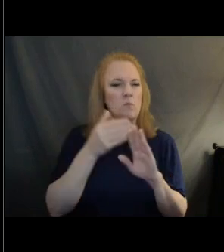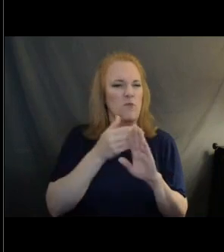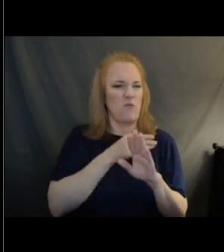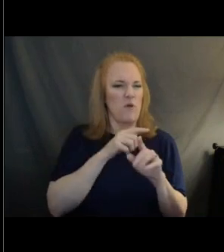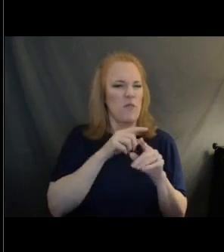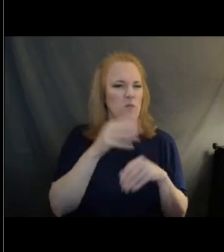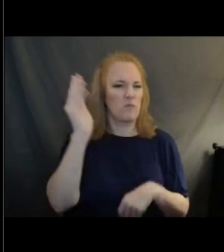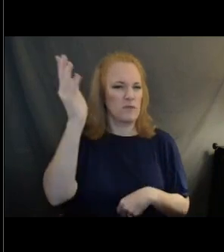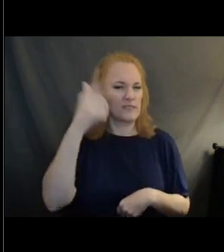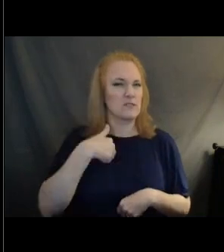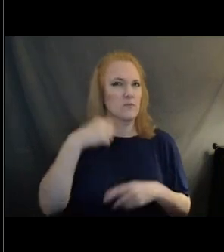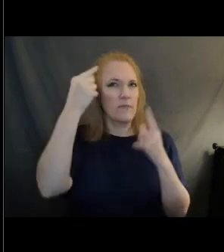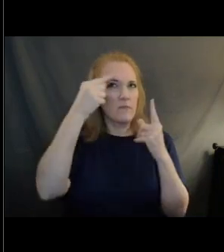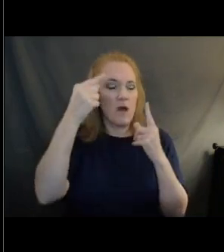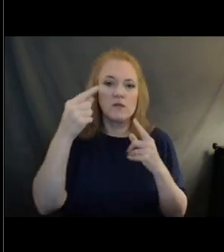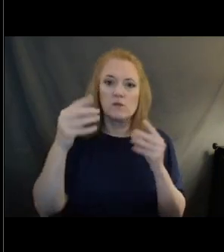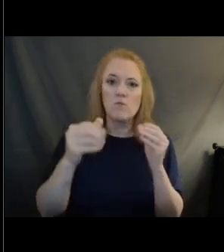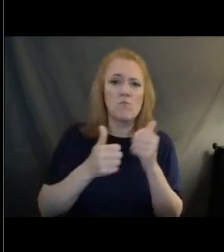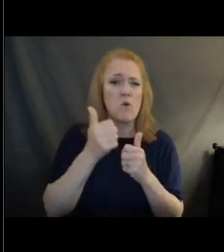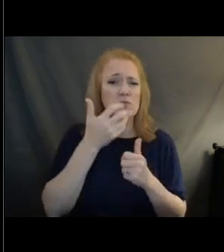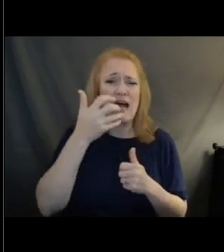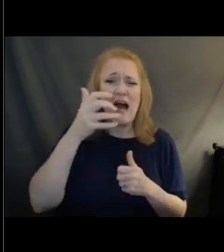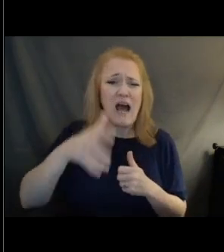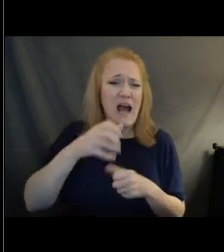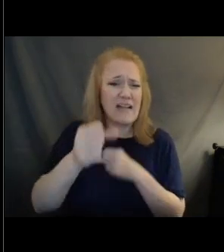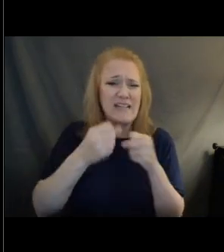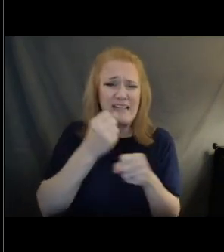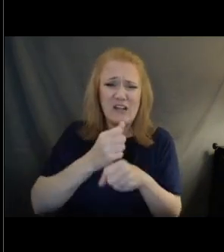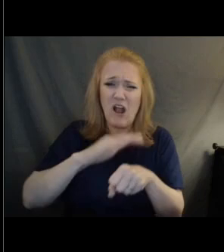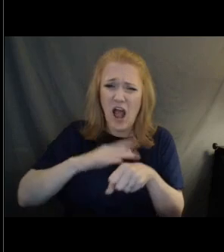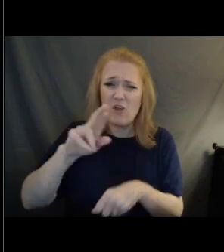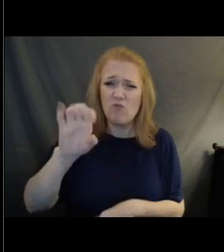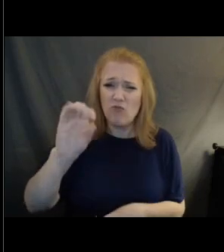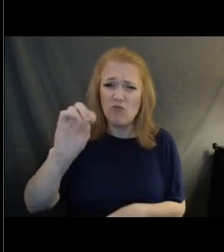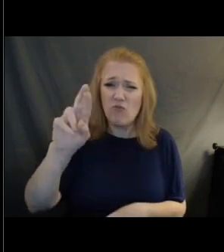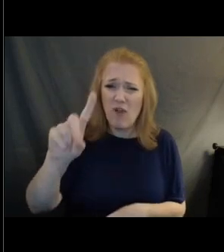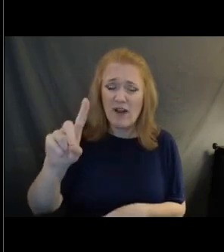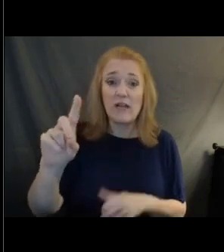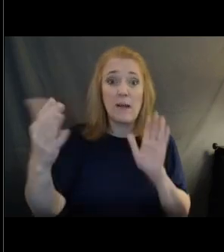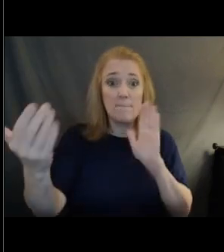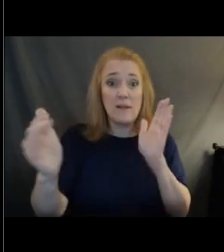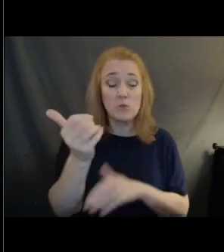hottest year on record since records began in 1850s. So the hottest year and the significant